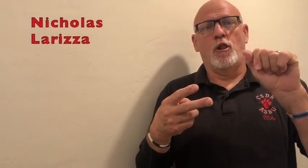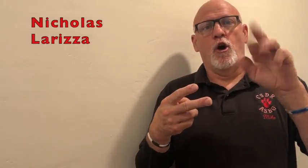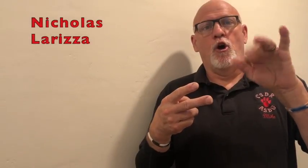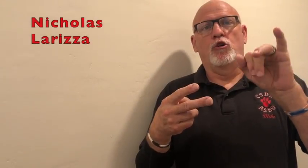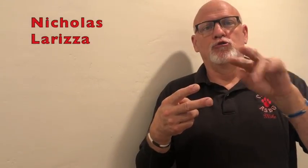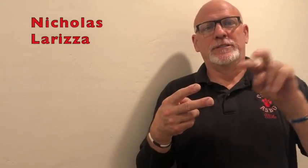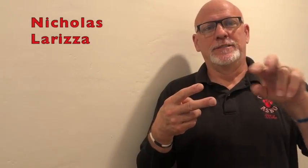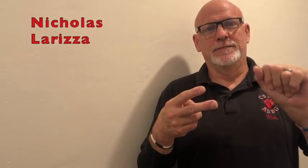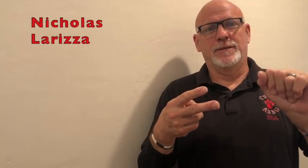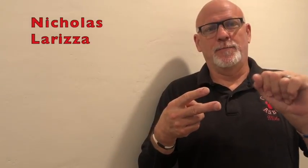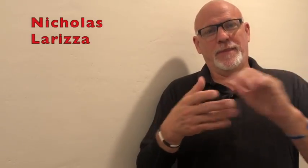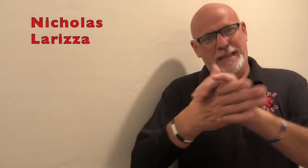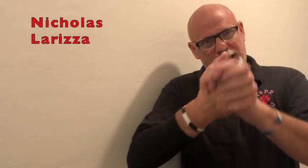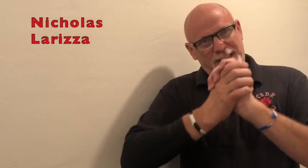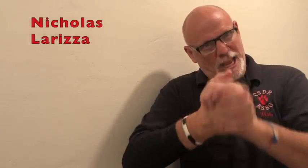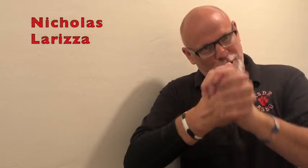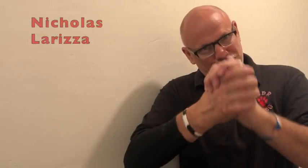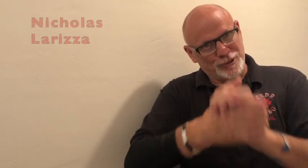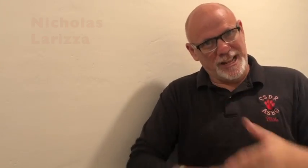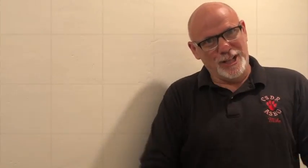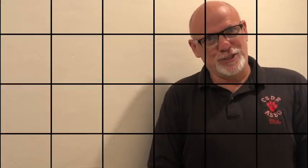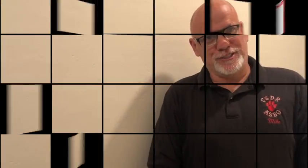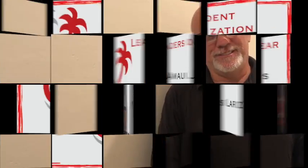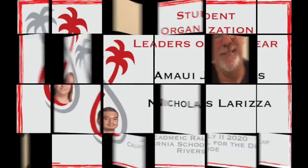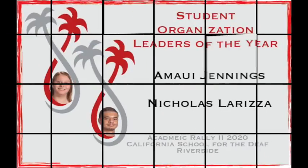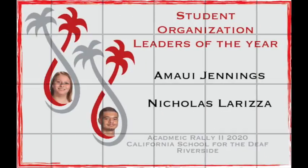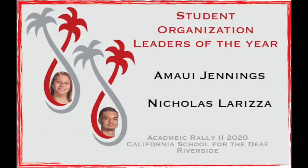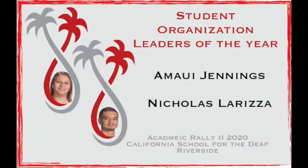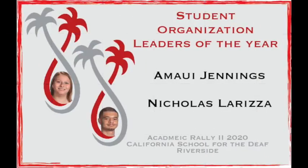second Nicholas Larissa. Congratulations to those two.